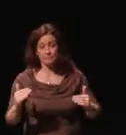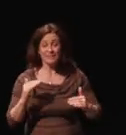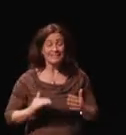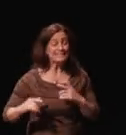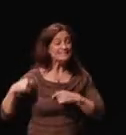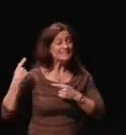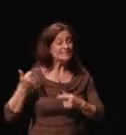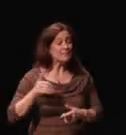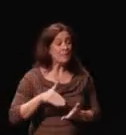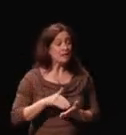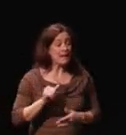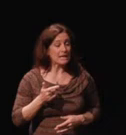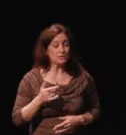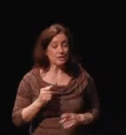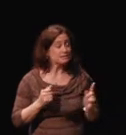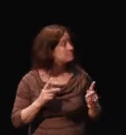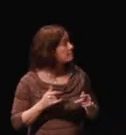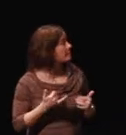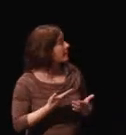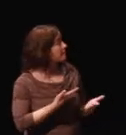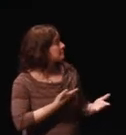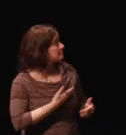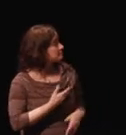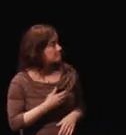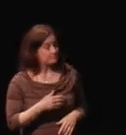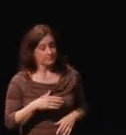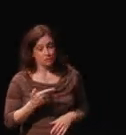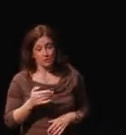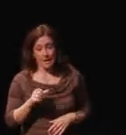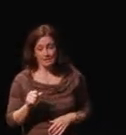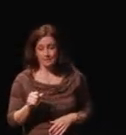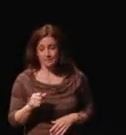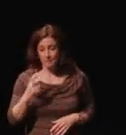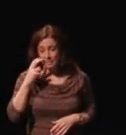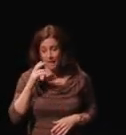pretty much just to show off how brilliant they were.